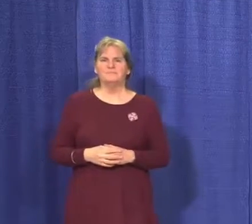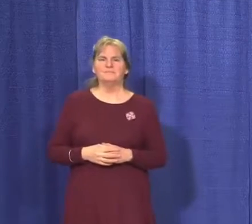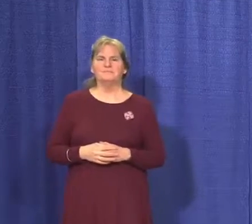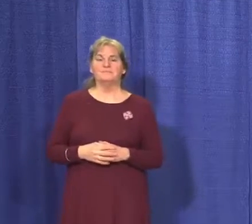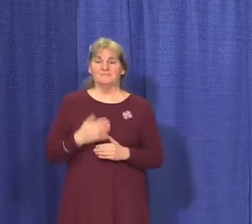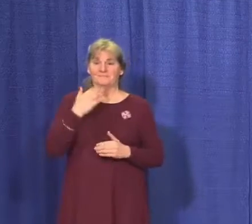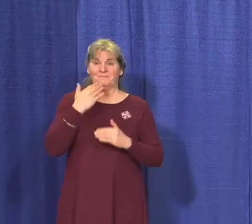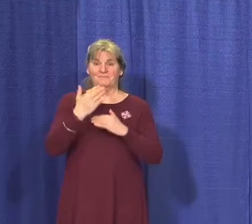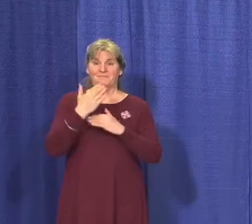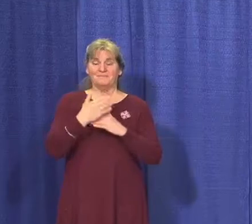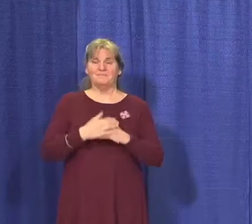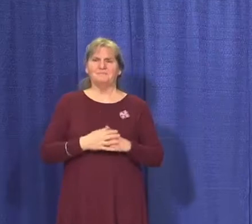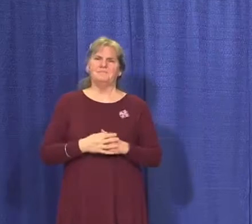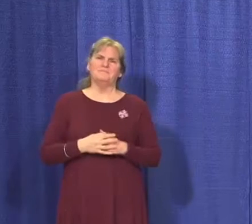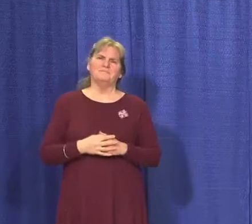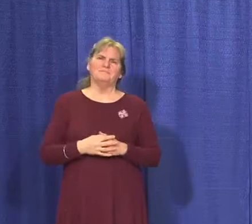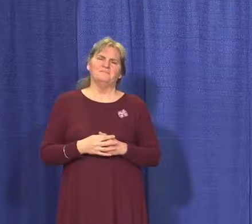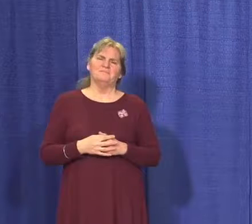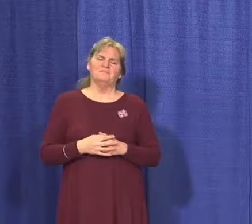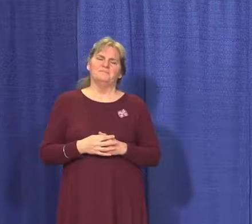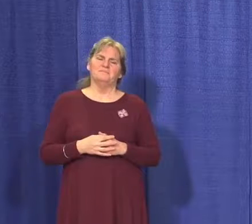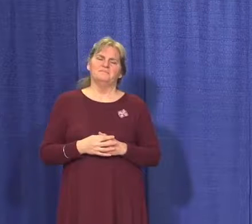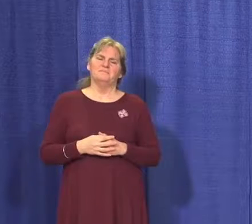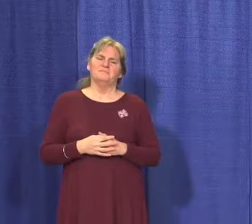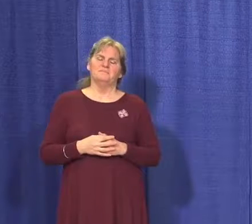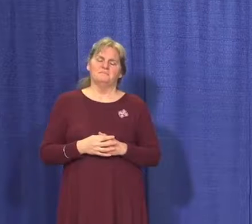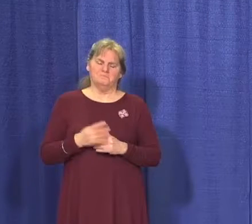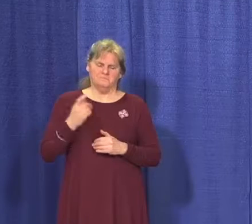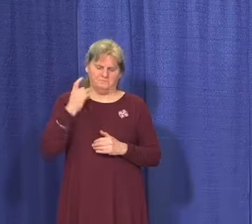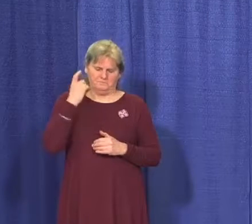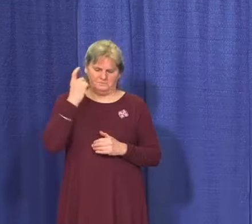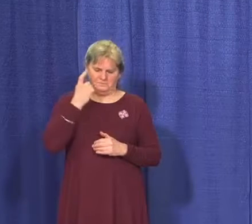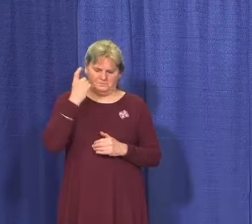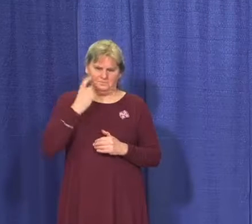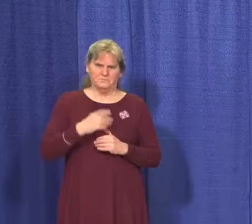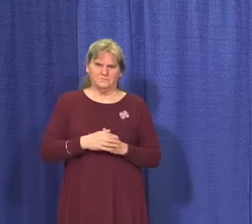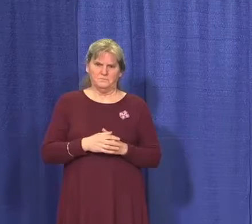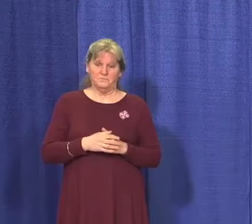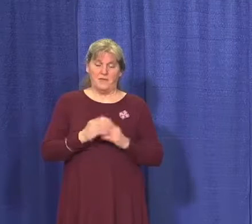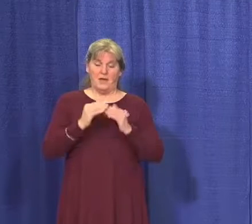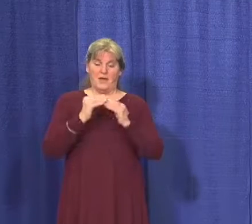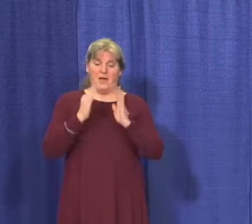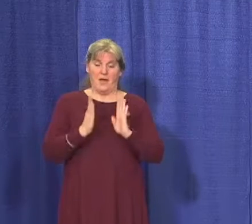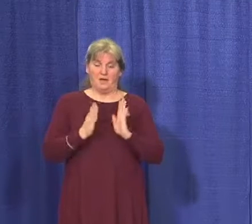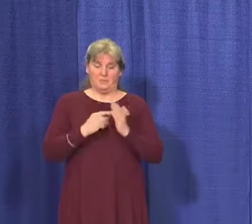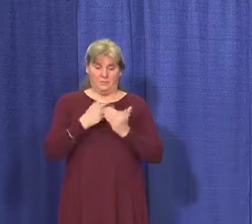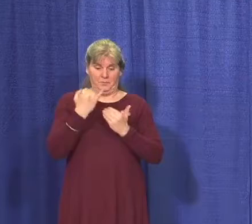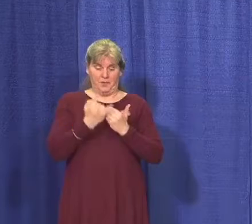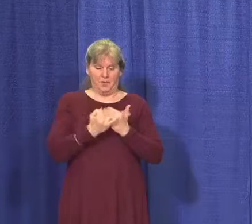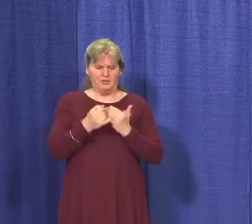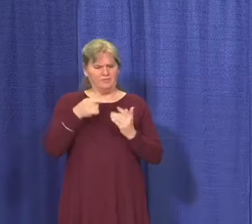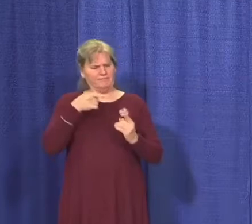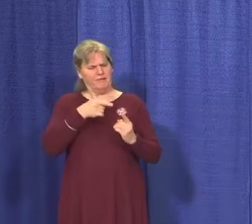Reporter: Good morning. I am wondering, are these housing initiatives mostly